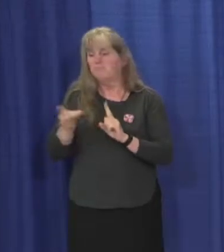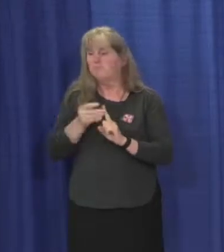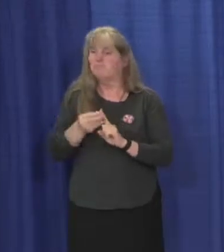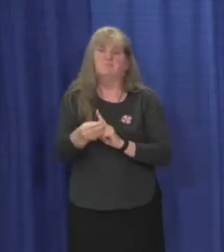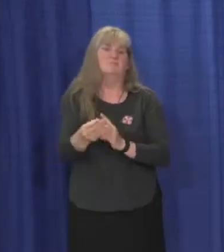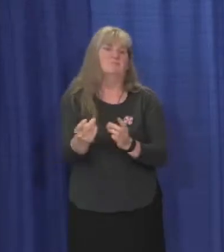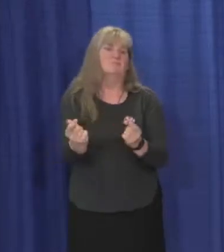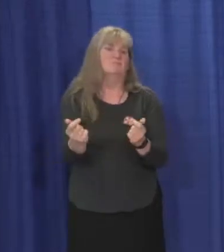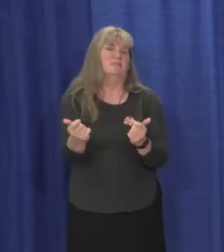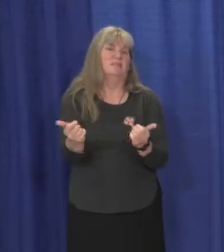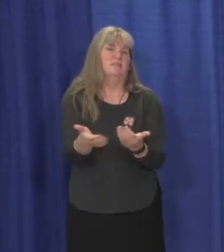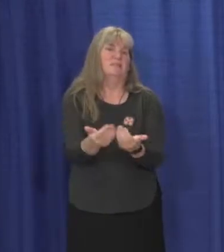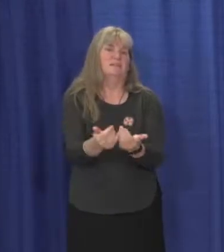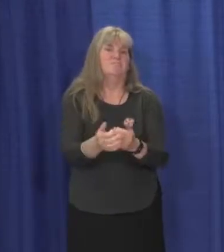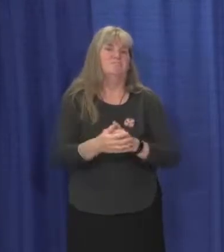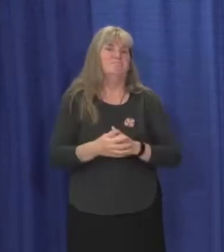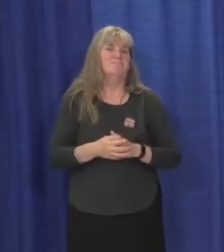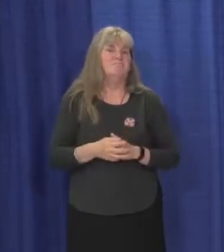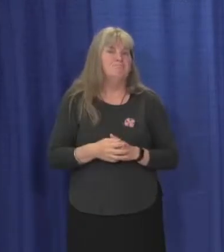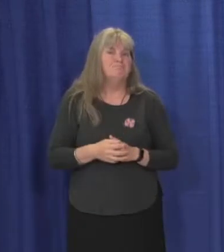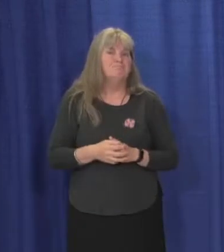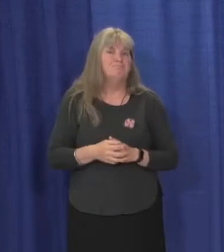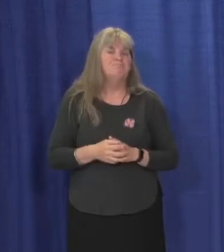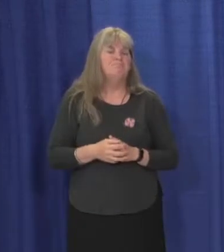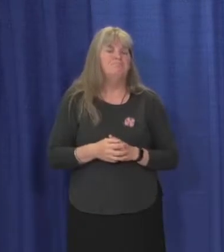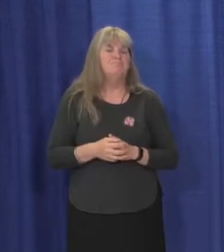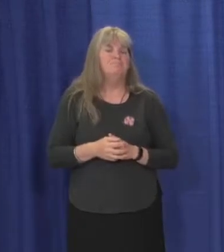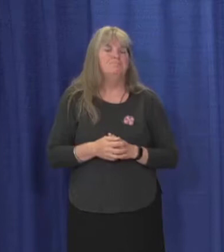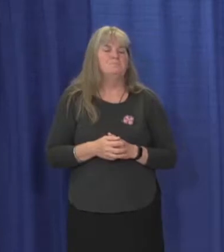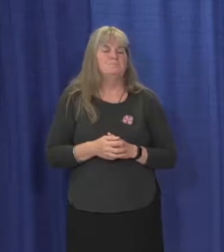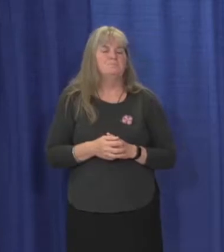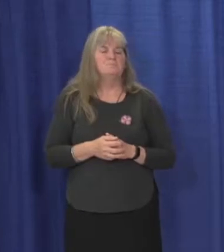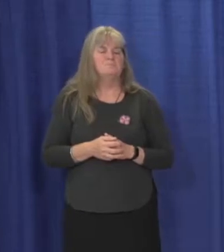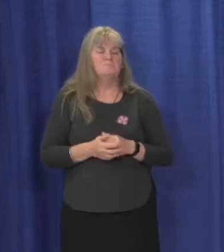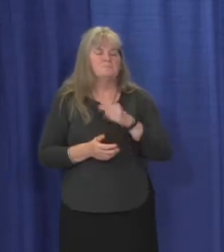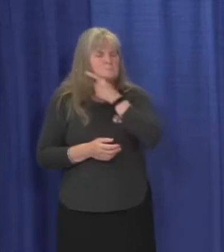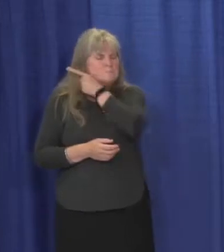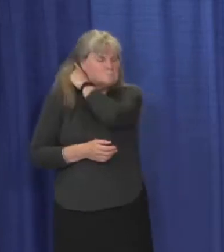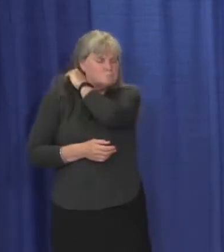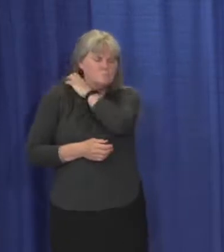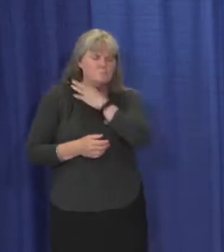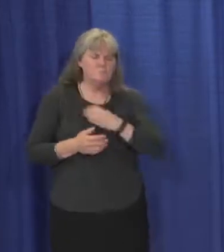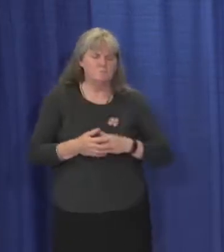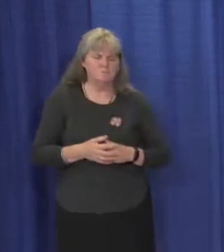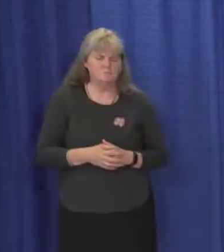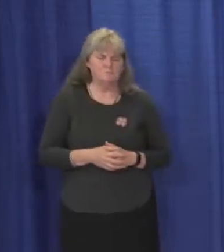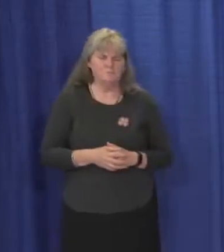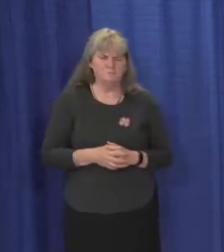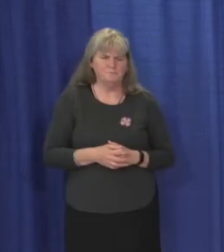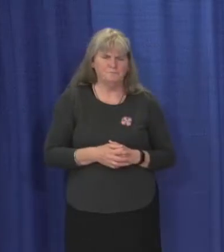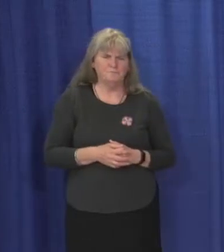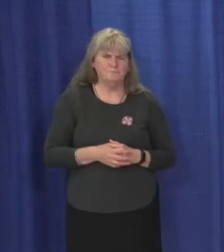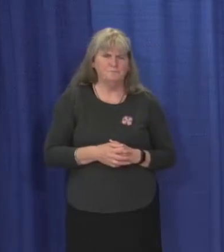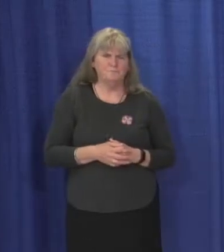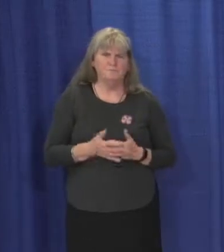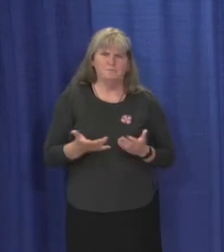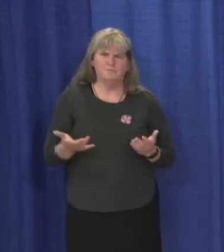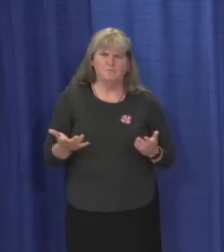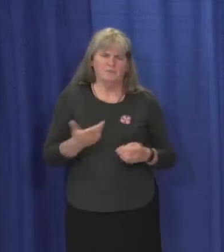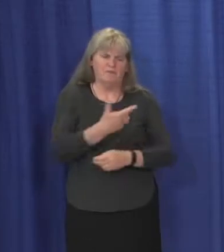allow much room for error.